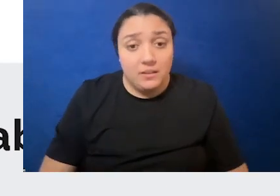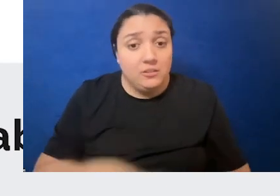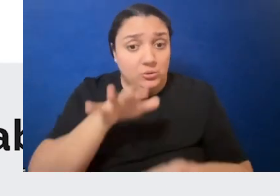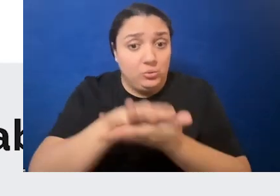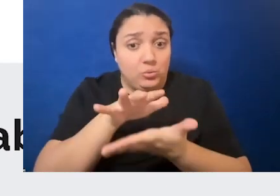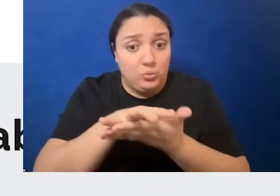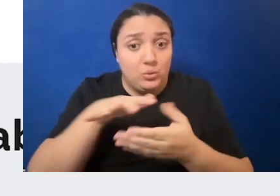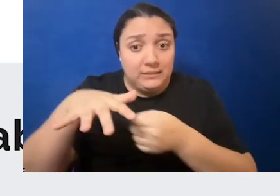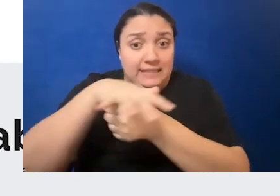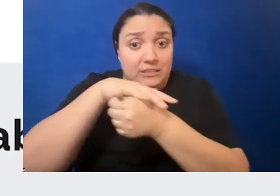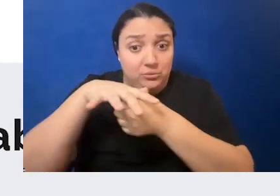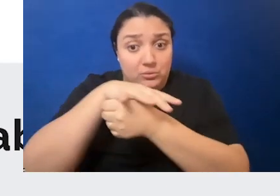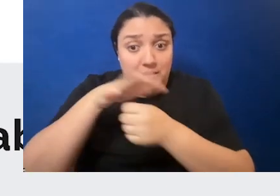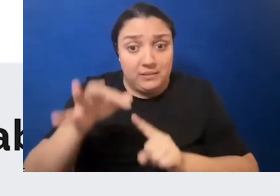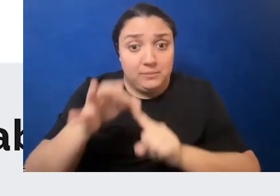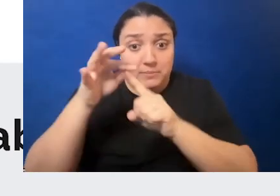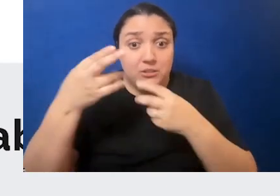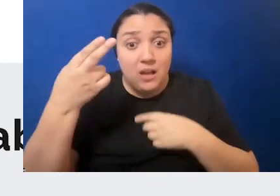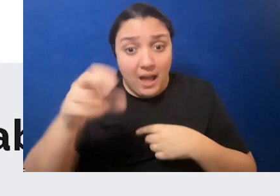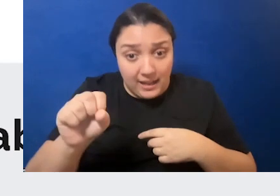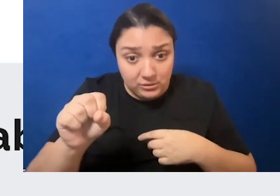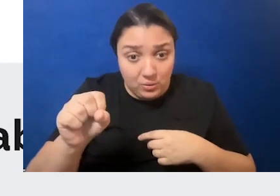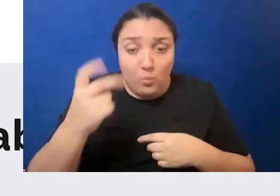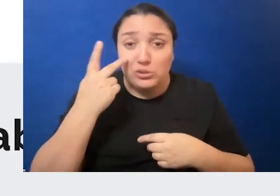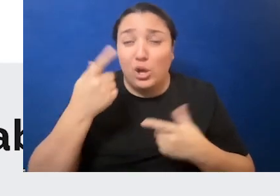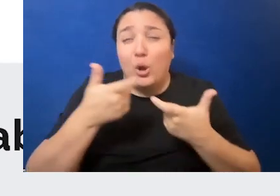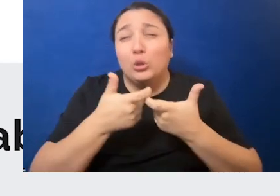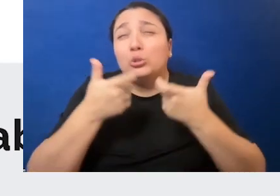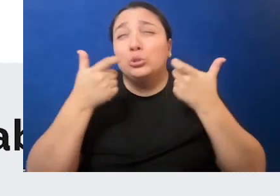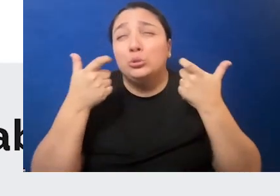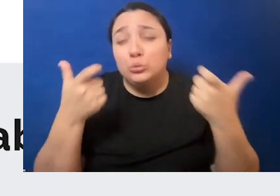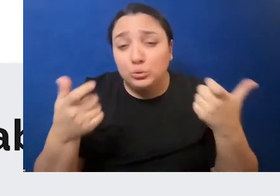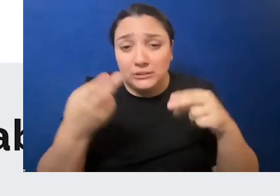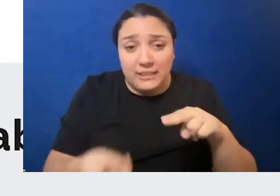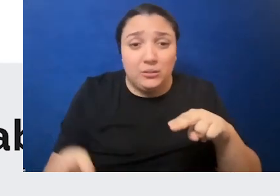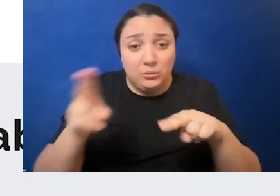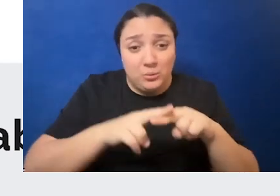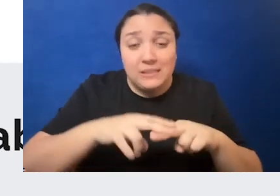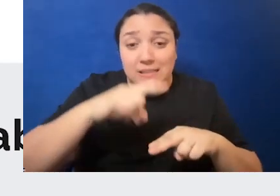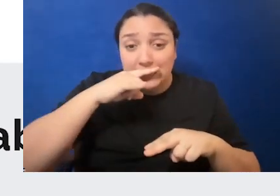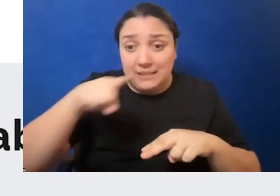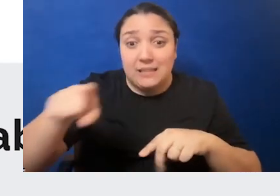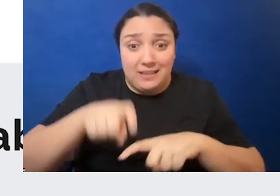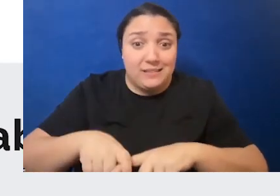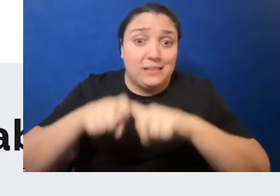SEE INCREASES IN THAT. AS A SCHOOL DISTRICT, ESPECIALLY IN THE HIGH SCHOOL, THERE IS